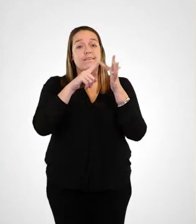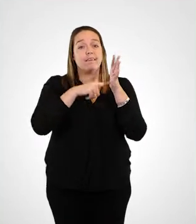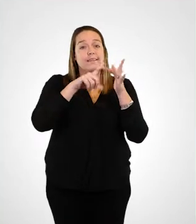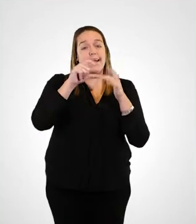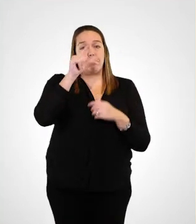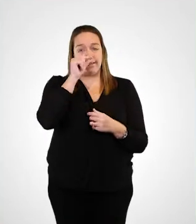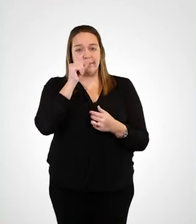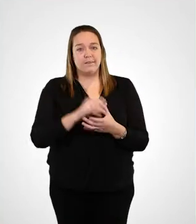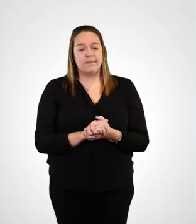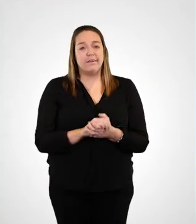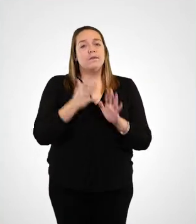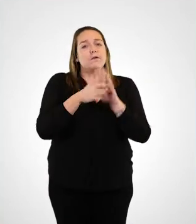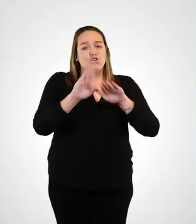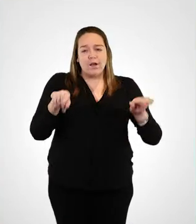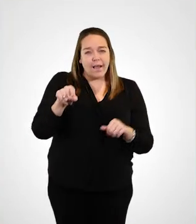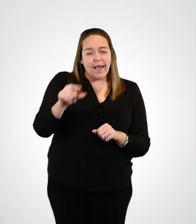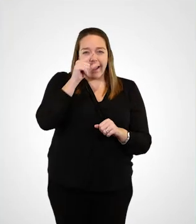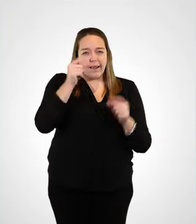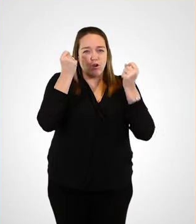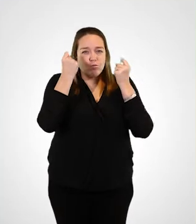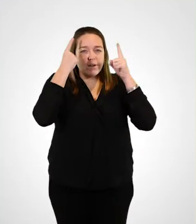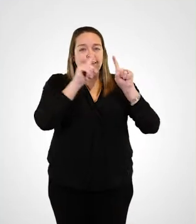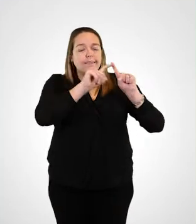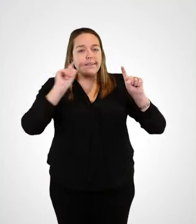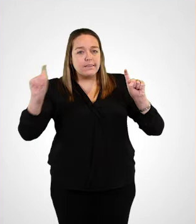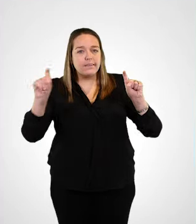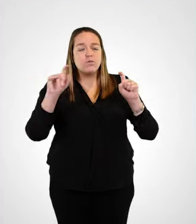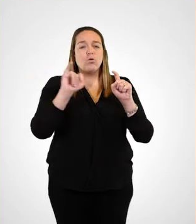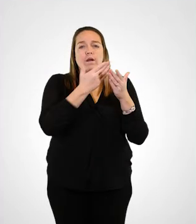For synthetic abilities it's the child's ability to comprehend